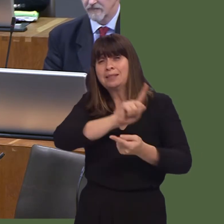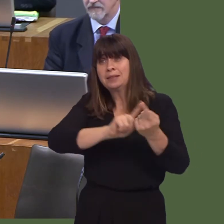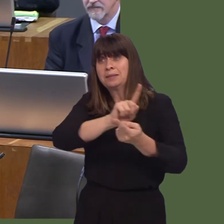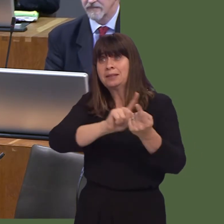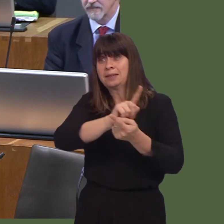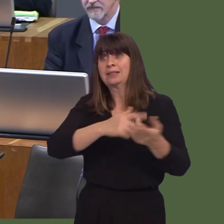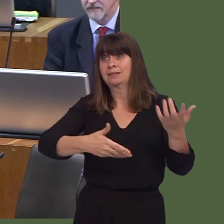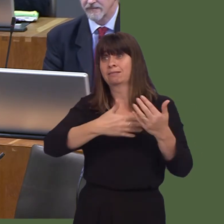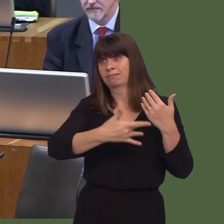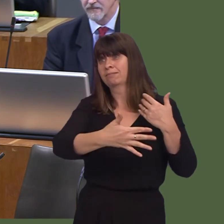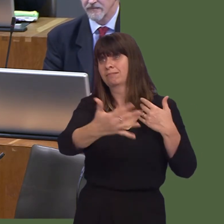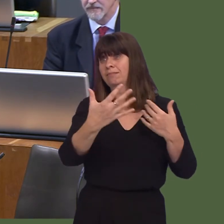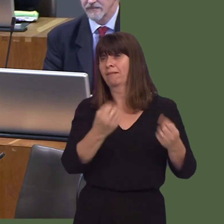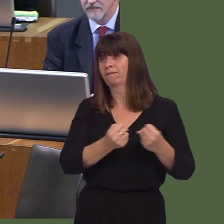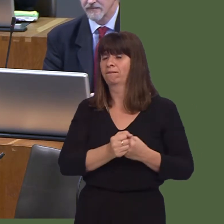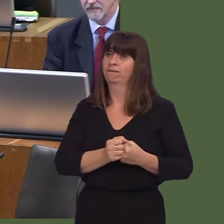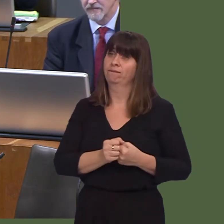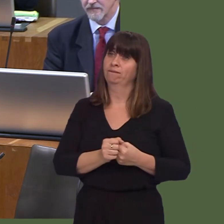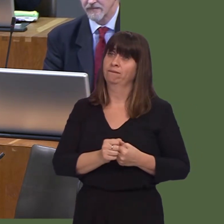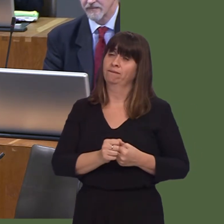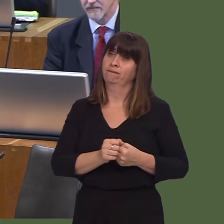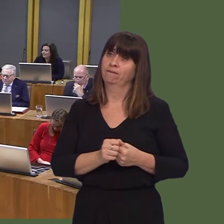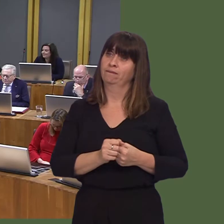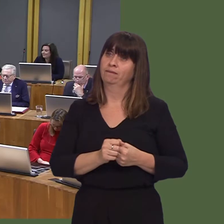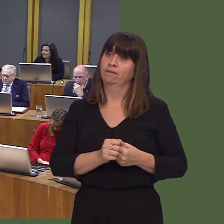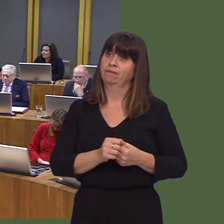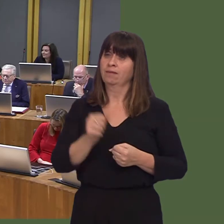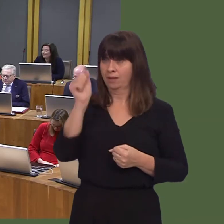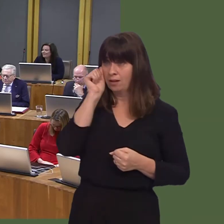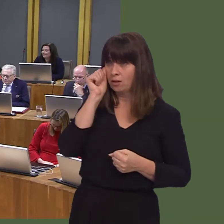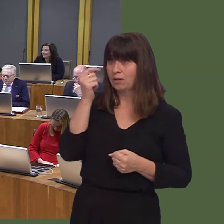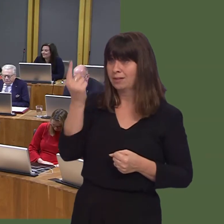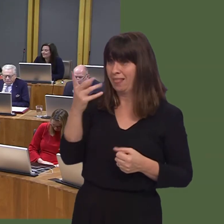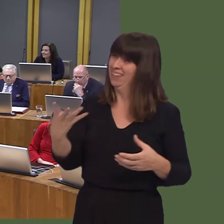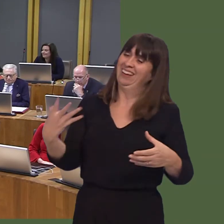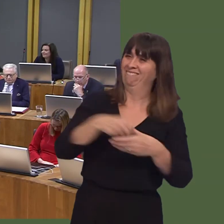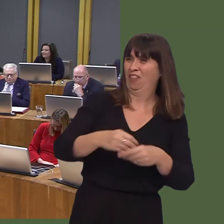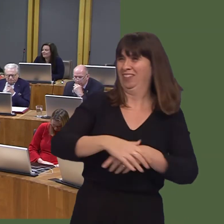I know the Member has taken an active role in that.